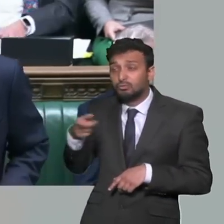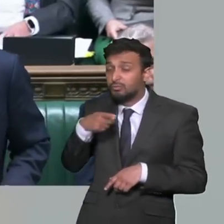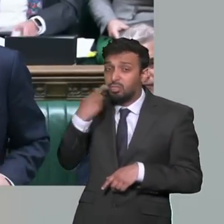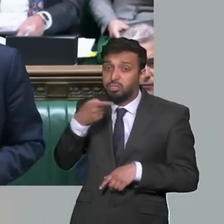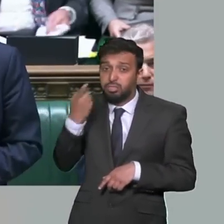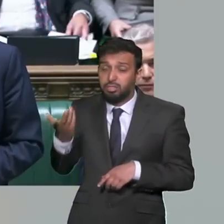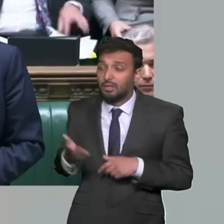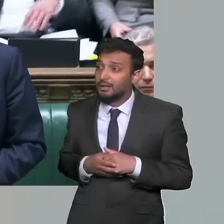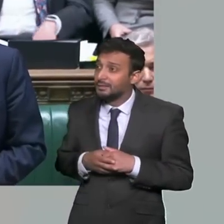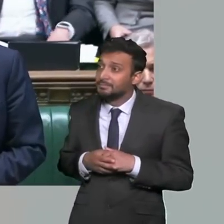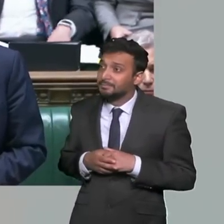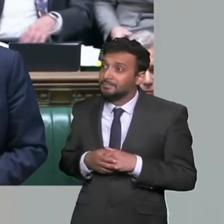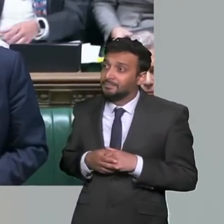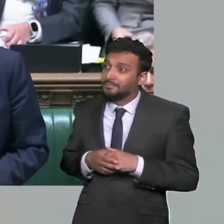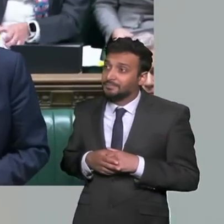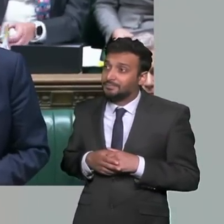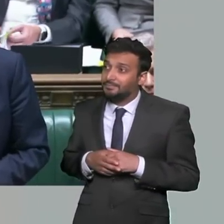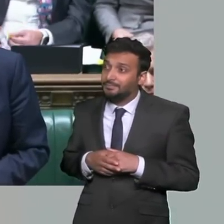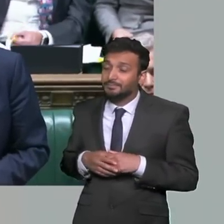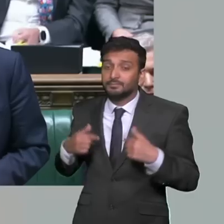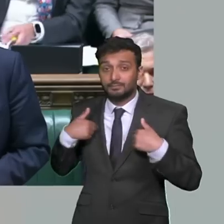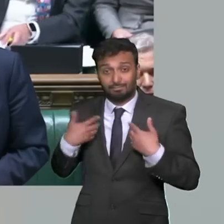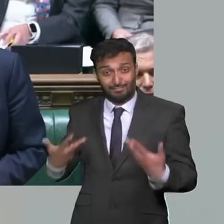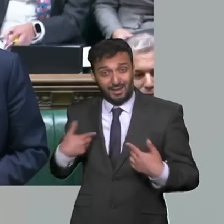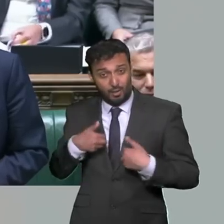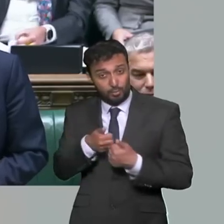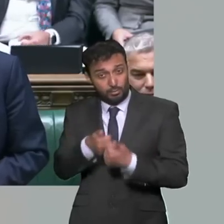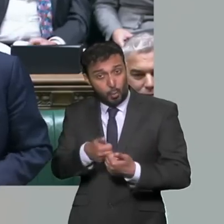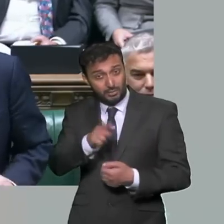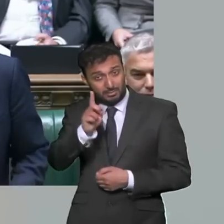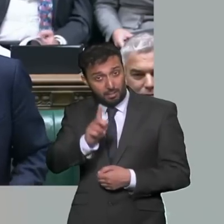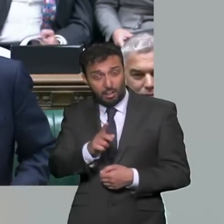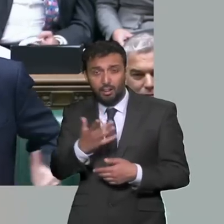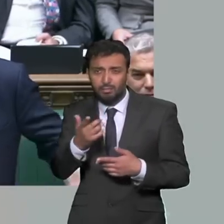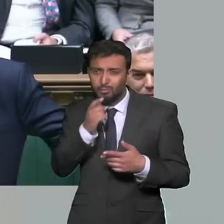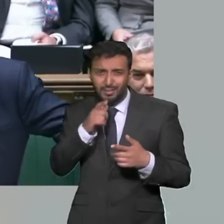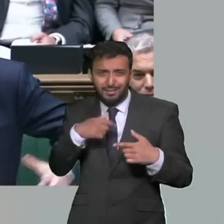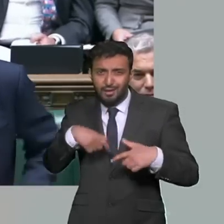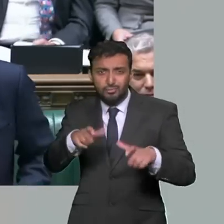We are not only supporting people now but will continue to put our arms around the people